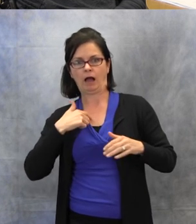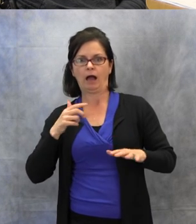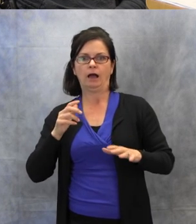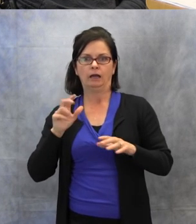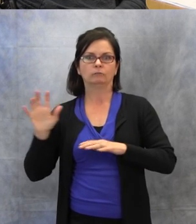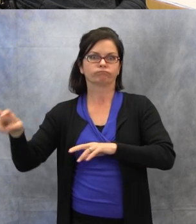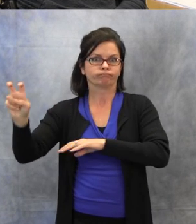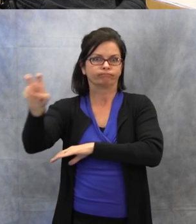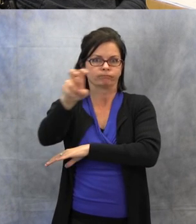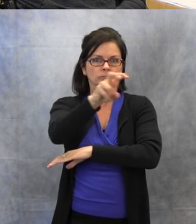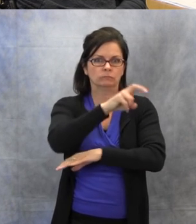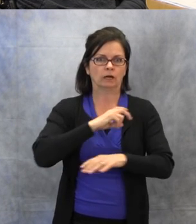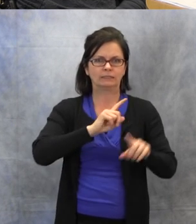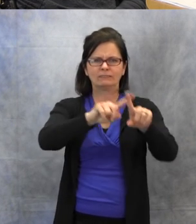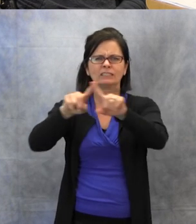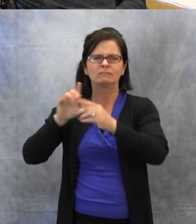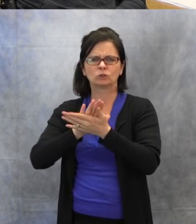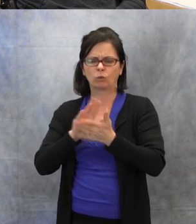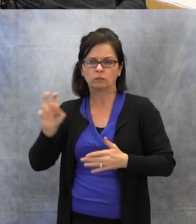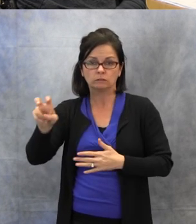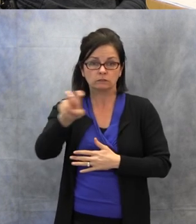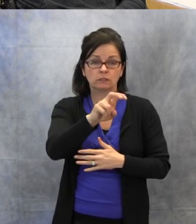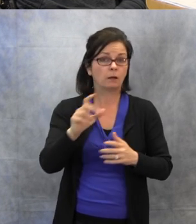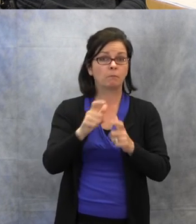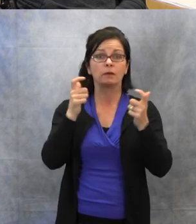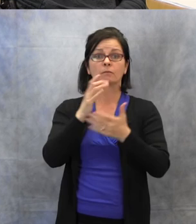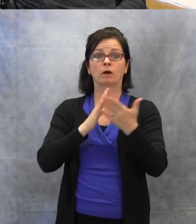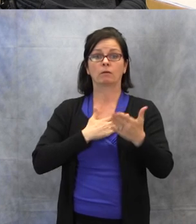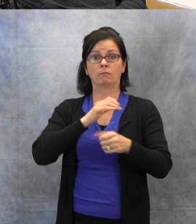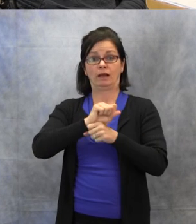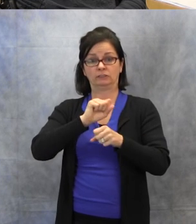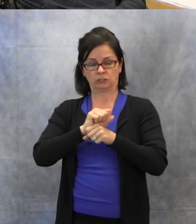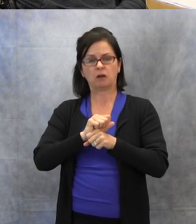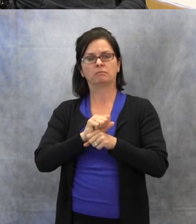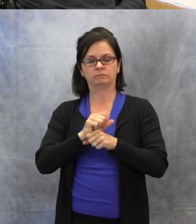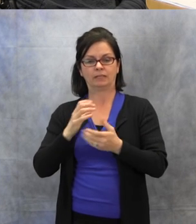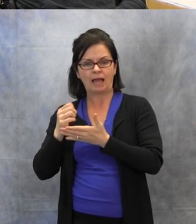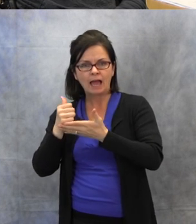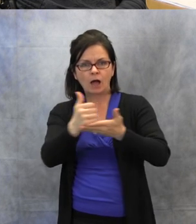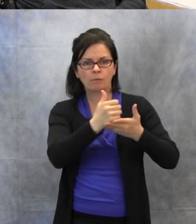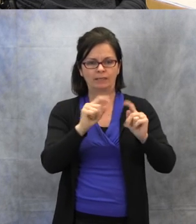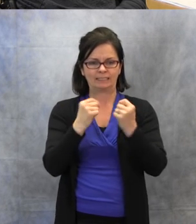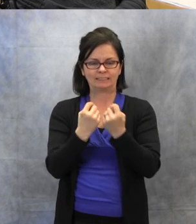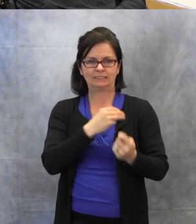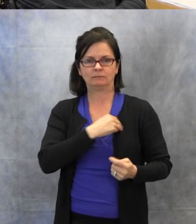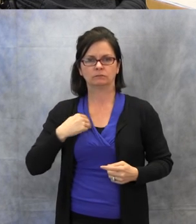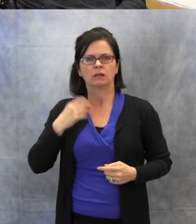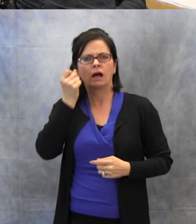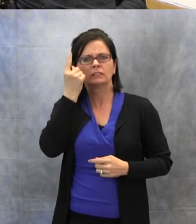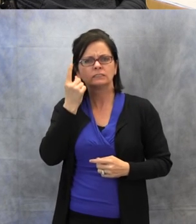to different schools, is really helping the team members understand the impact of hearing loss.